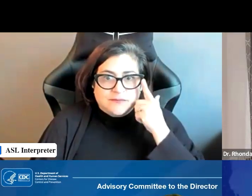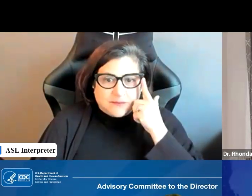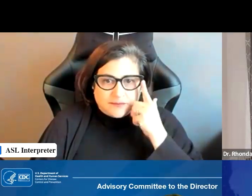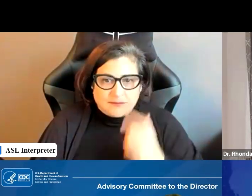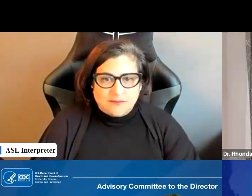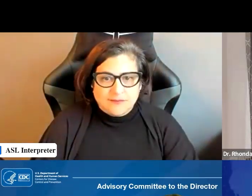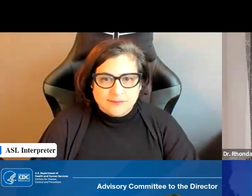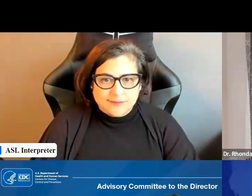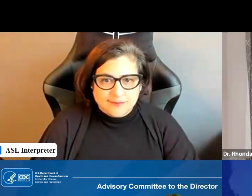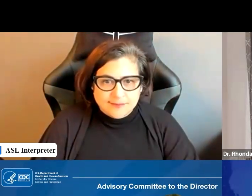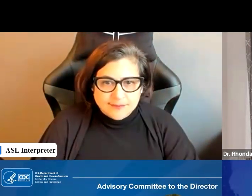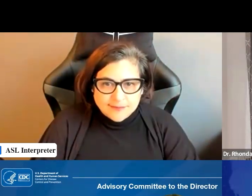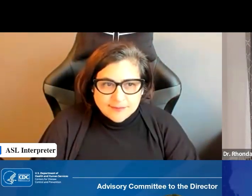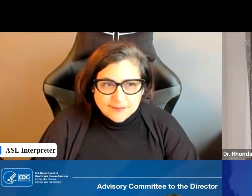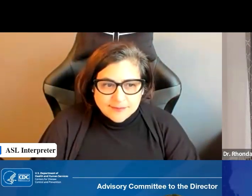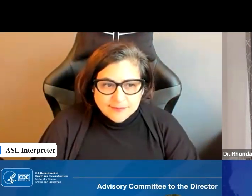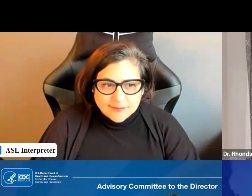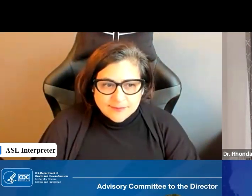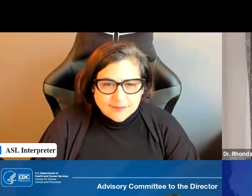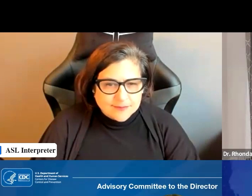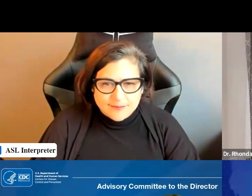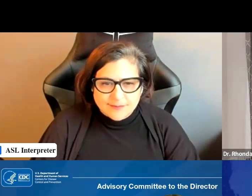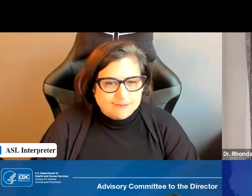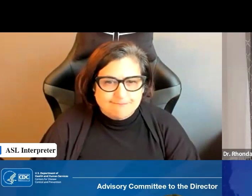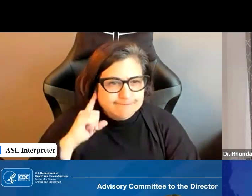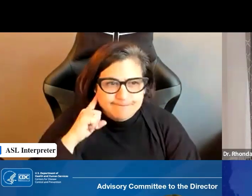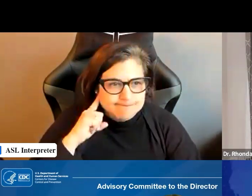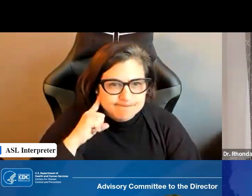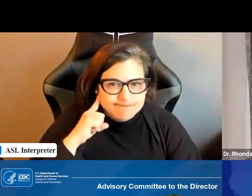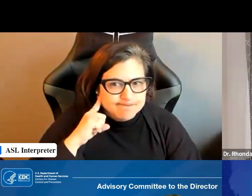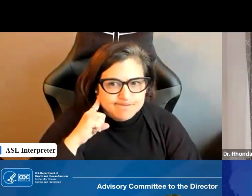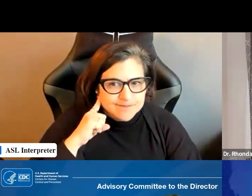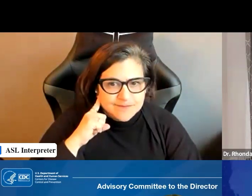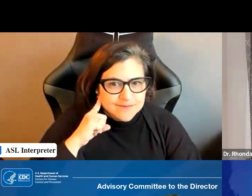Question . Yeah, yeah, yeah. And we can have discussion after a motion as well.